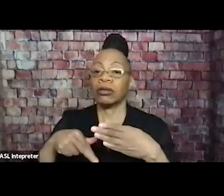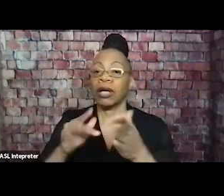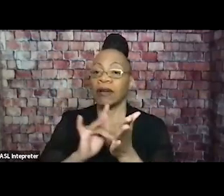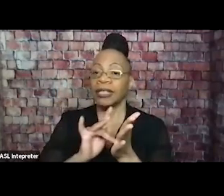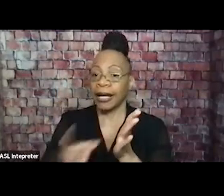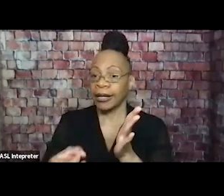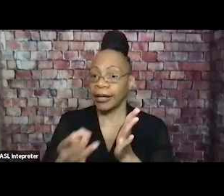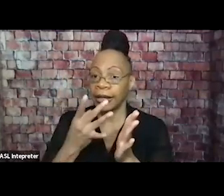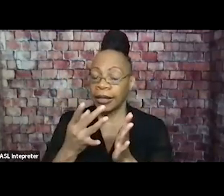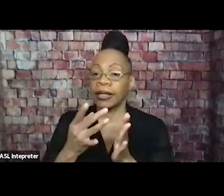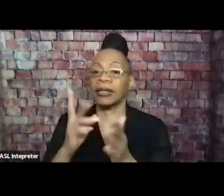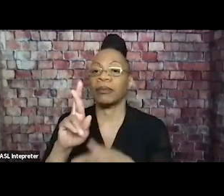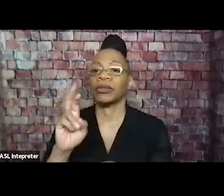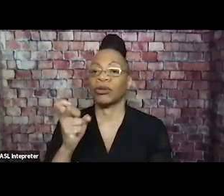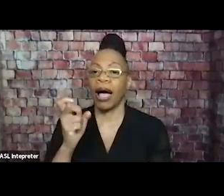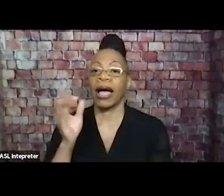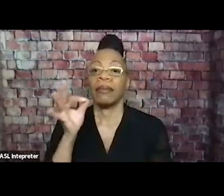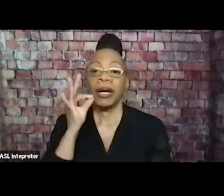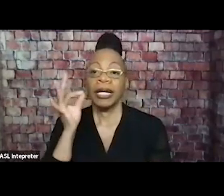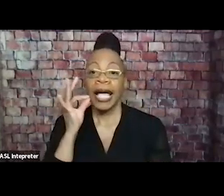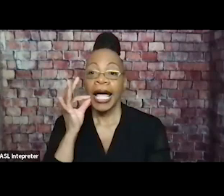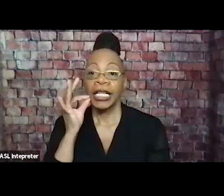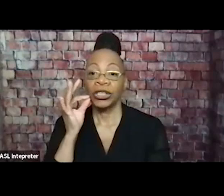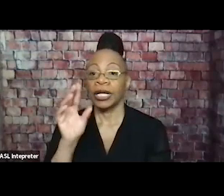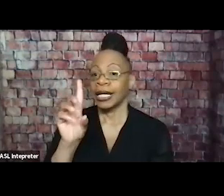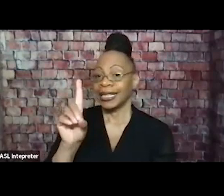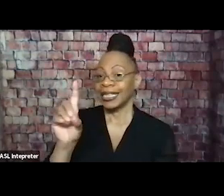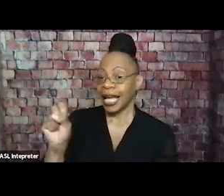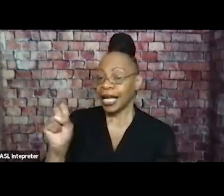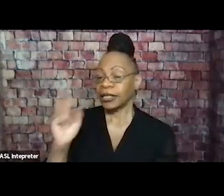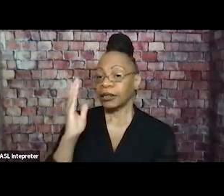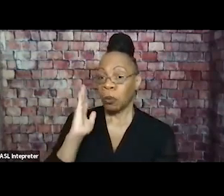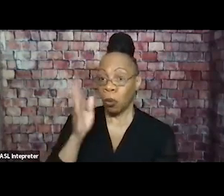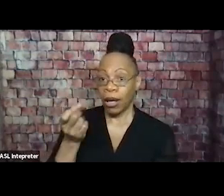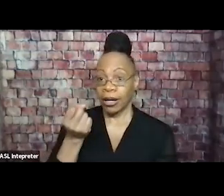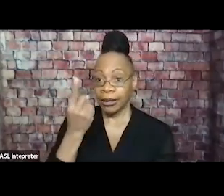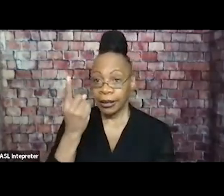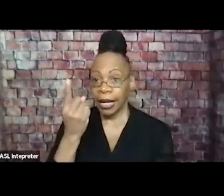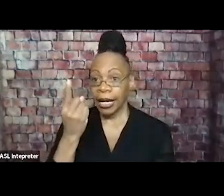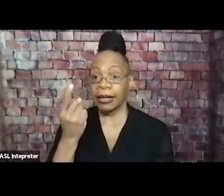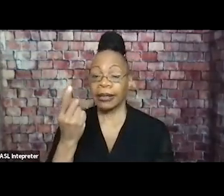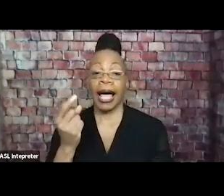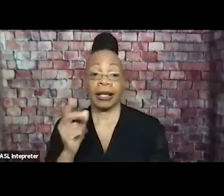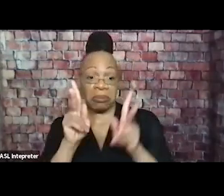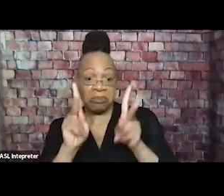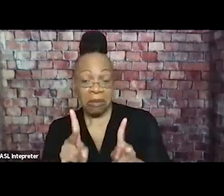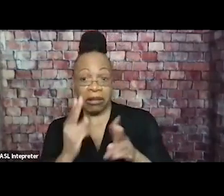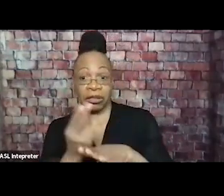So DDS will understand maybe if they are using marijuana for medical purposes,